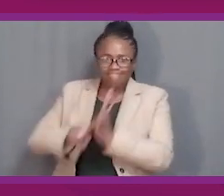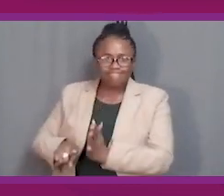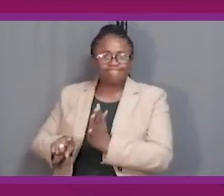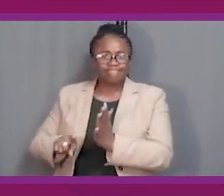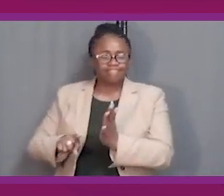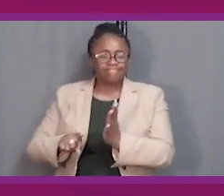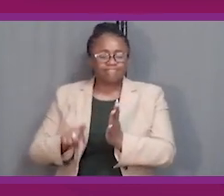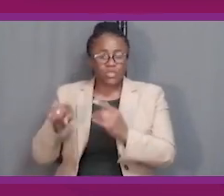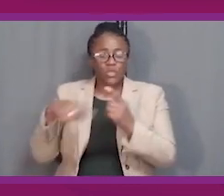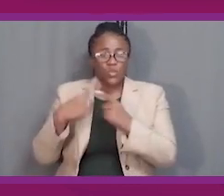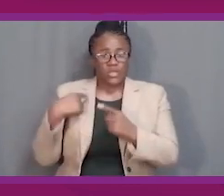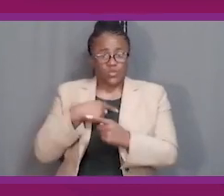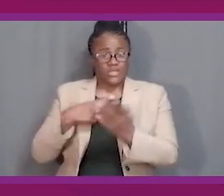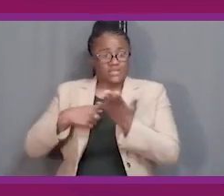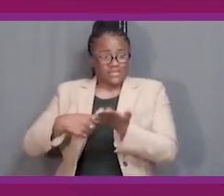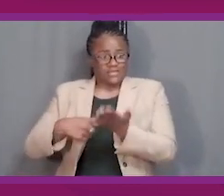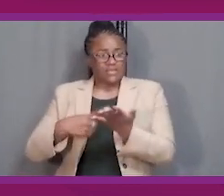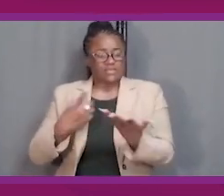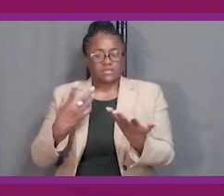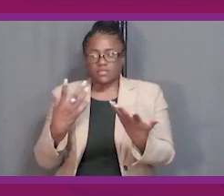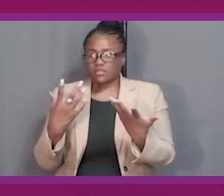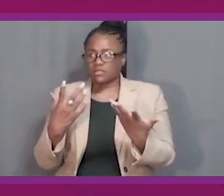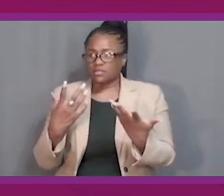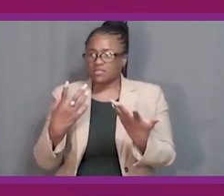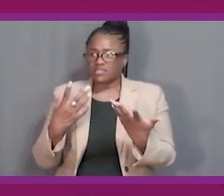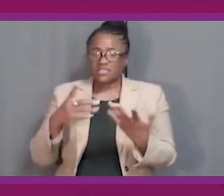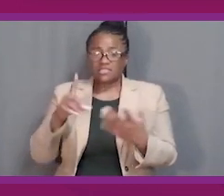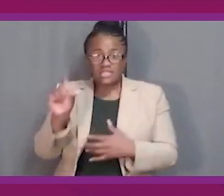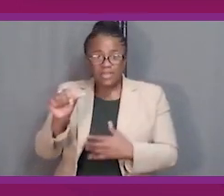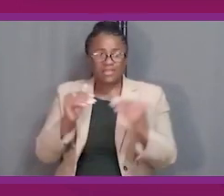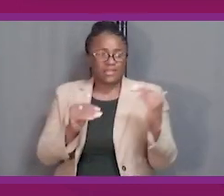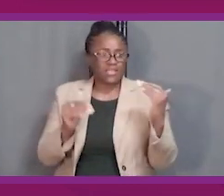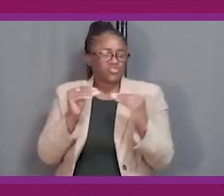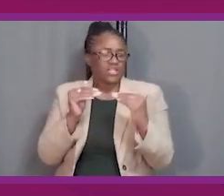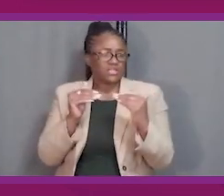I think many people just only think about, "Oh, then we'll have an intersectional analysis about